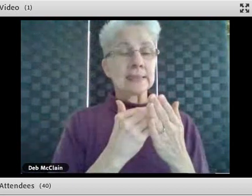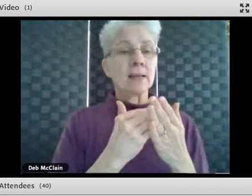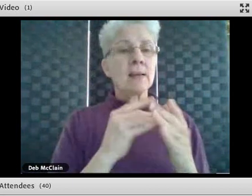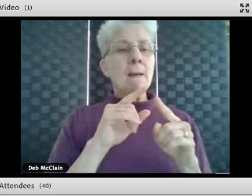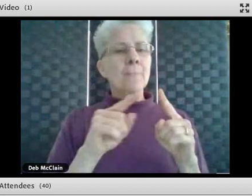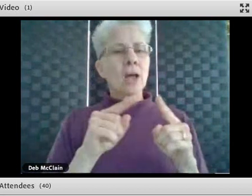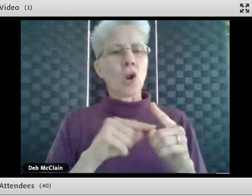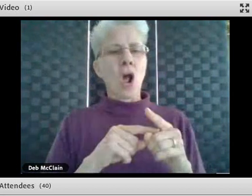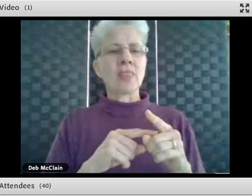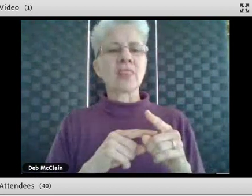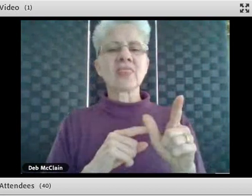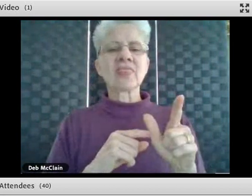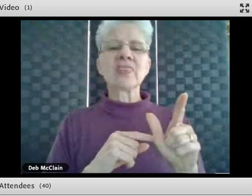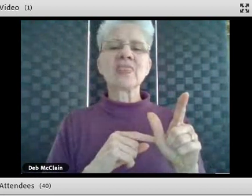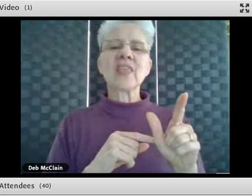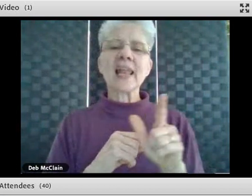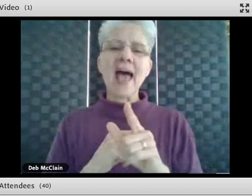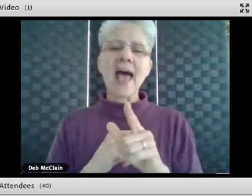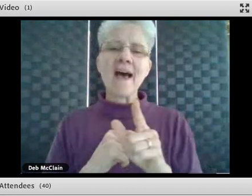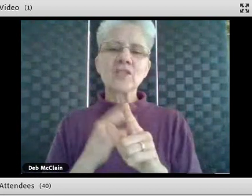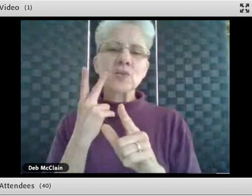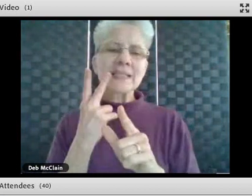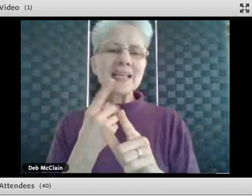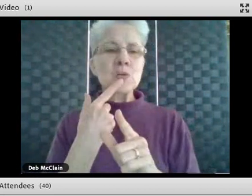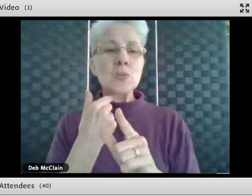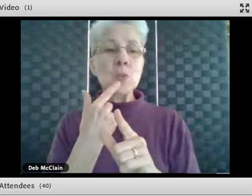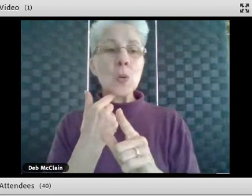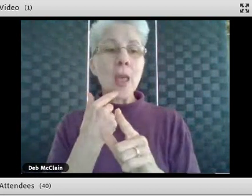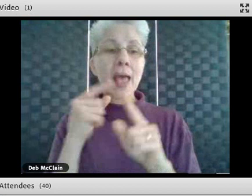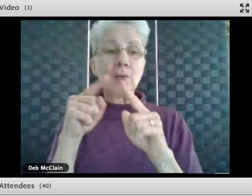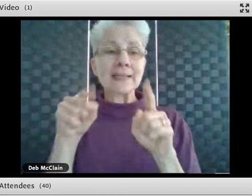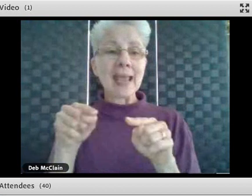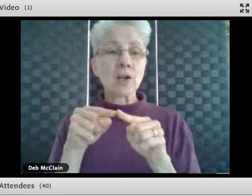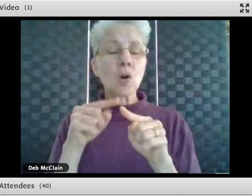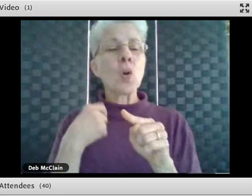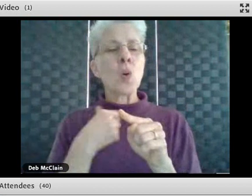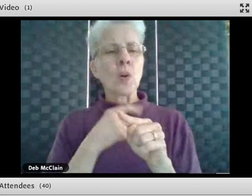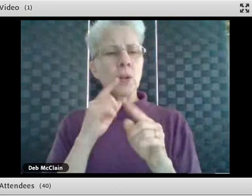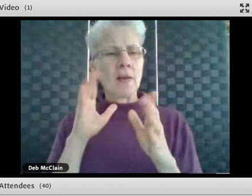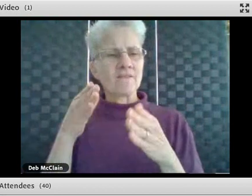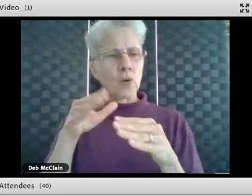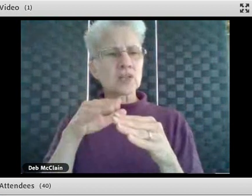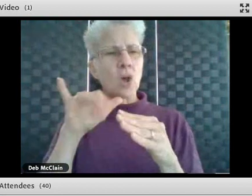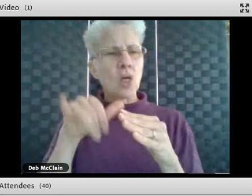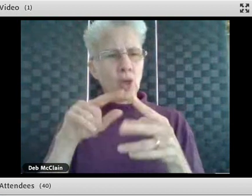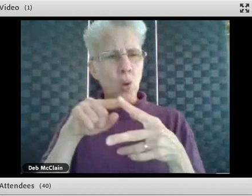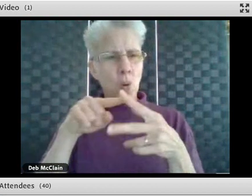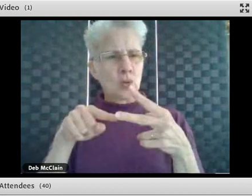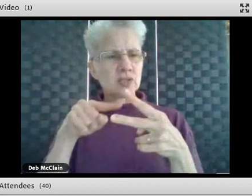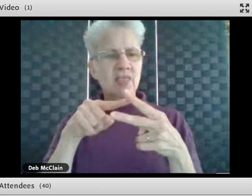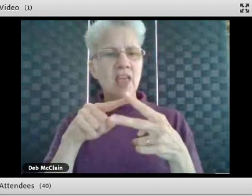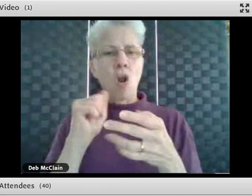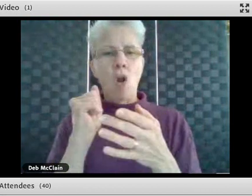On the left-hand side, you'll see the red rectangle. We really want to focus on those ones that are the authorized headings.